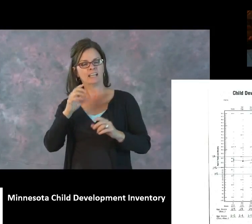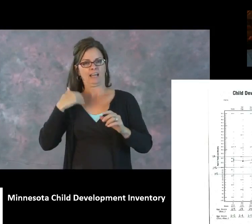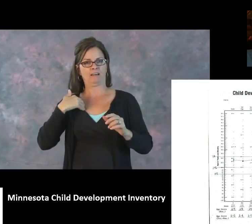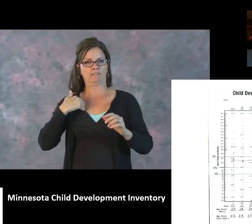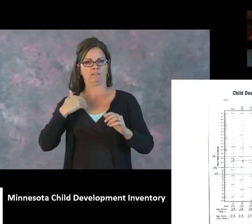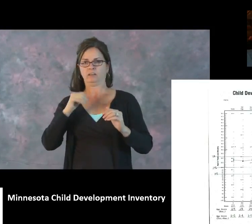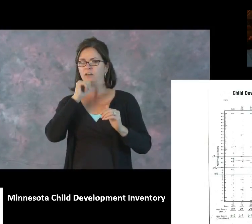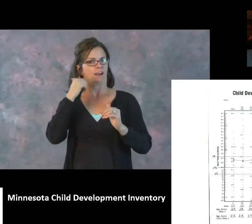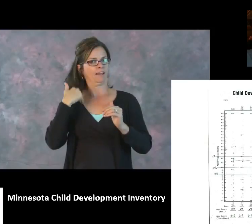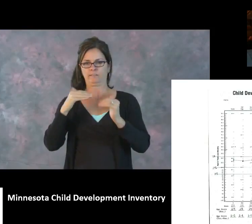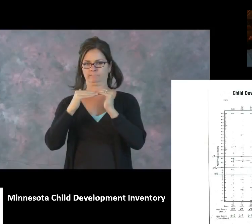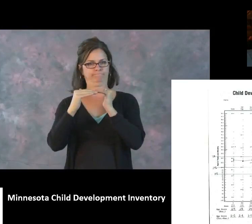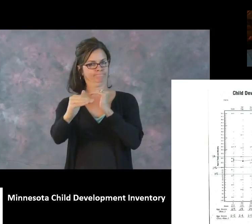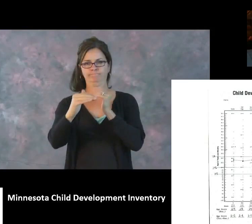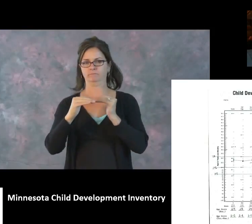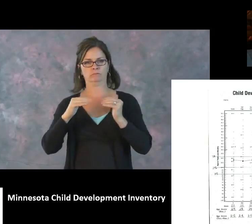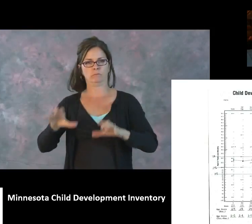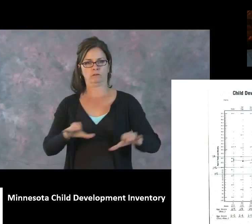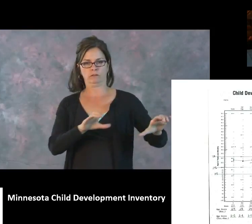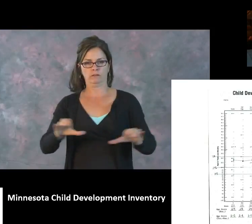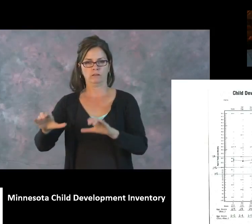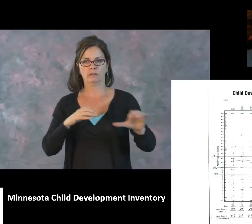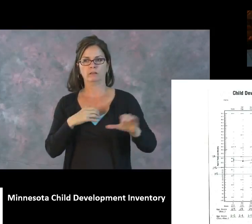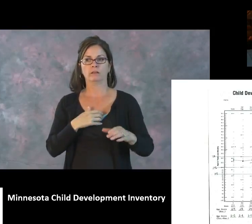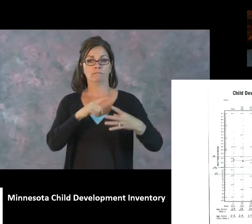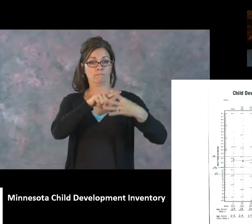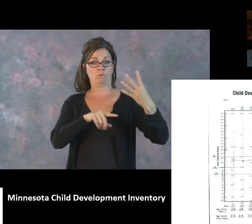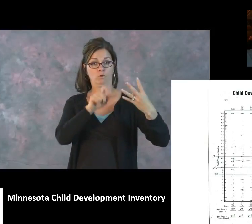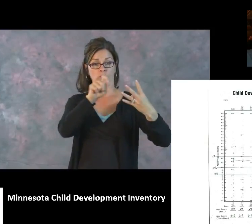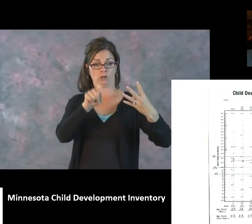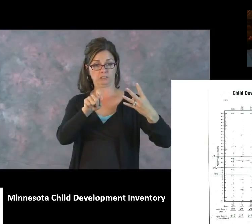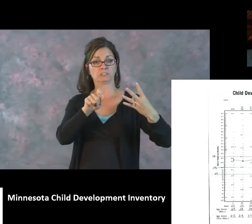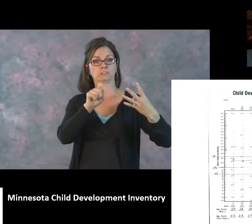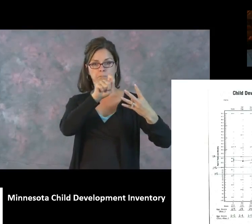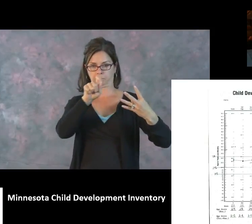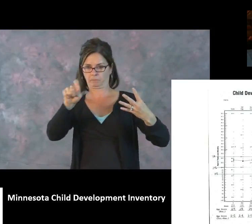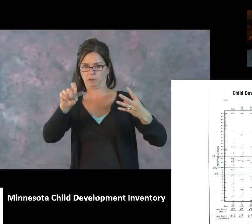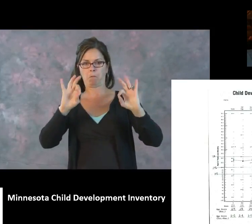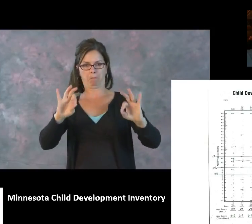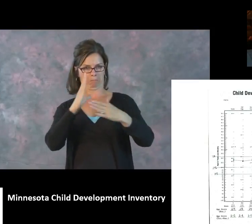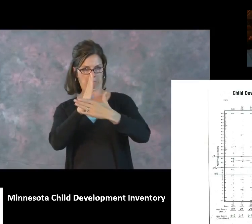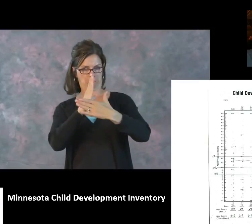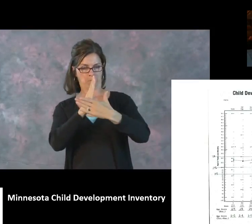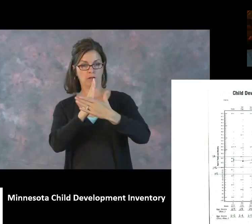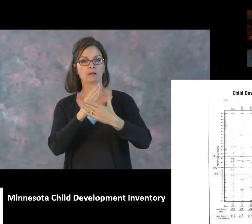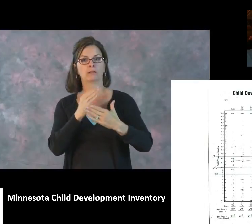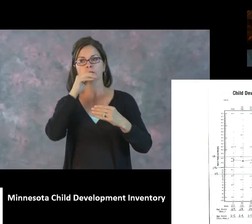the first 4 dots are falling within the average range. Then the next two subscales are well below